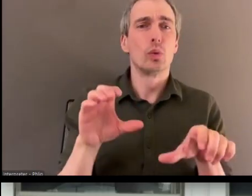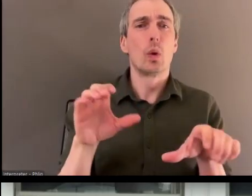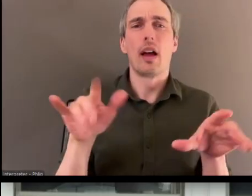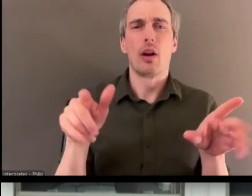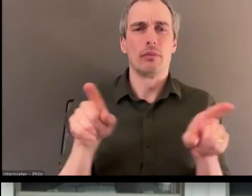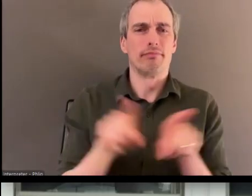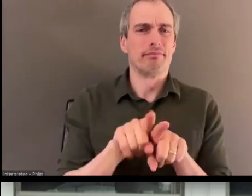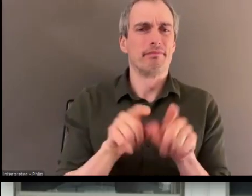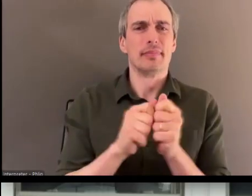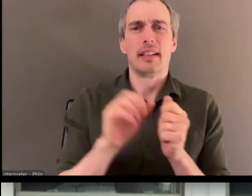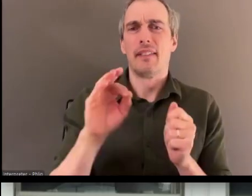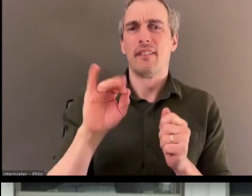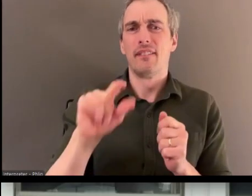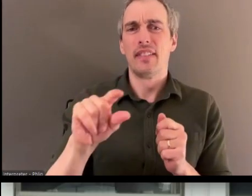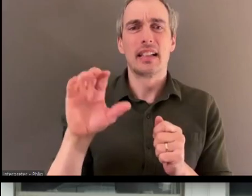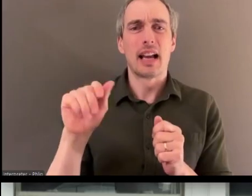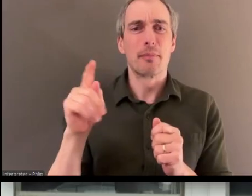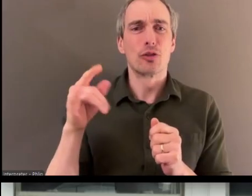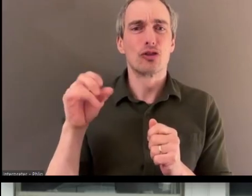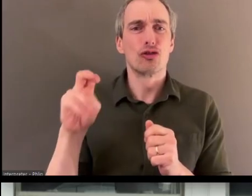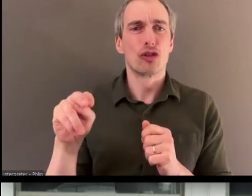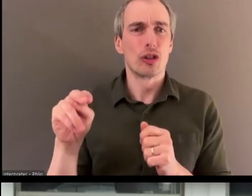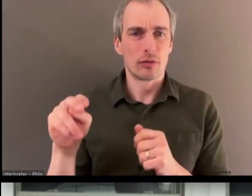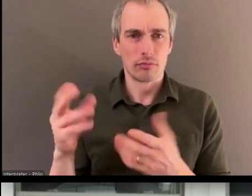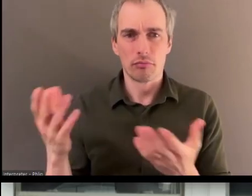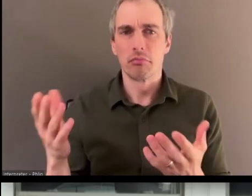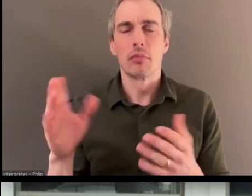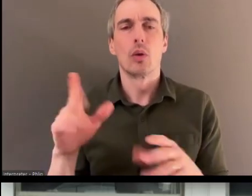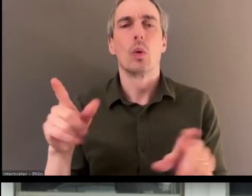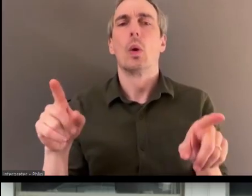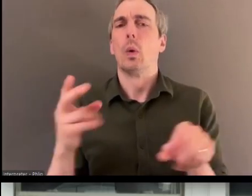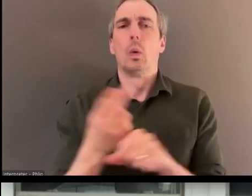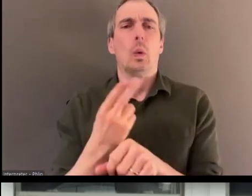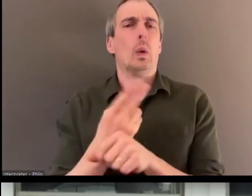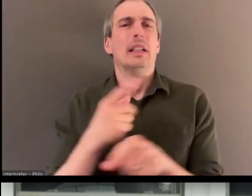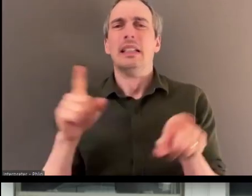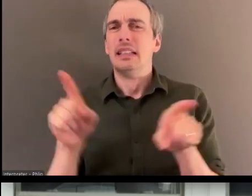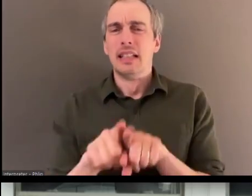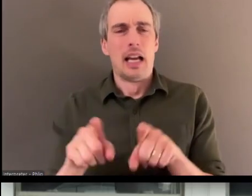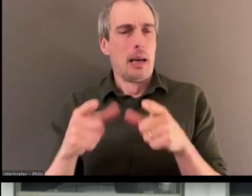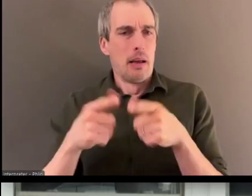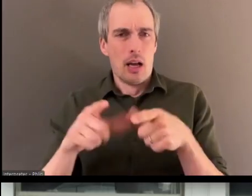It's just different representations of that language. Oops. Not quite.